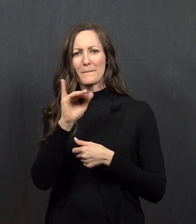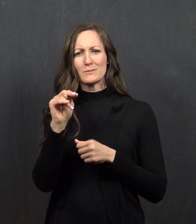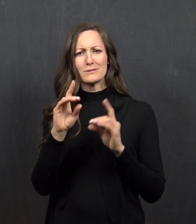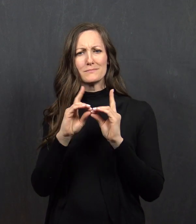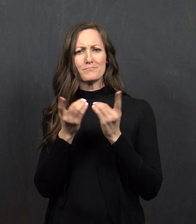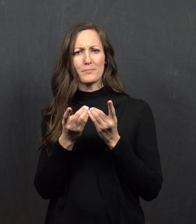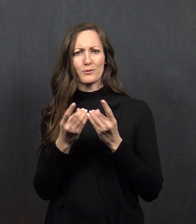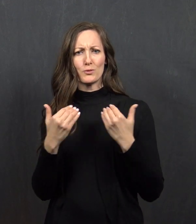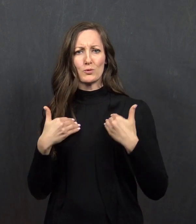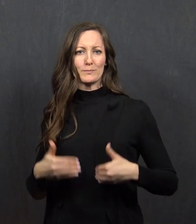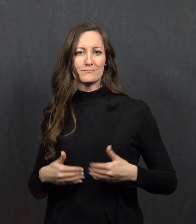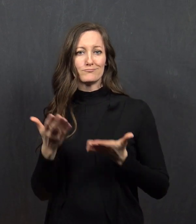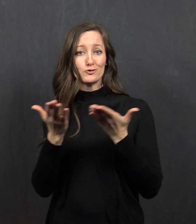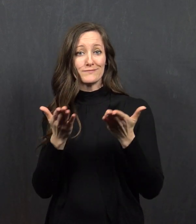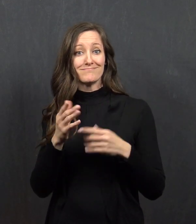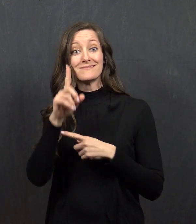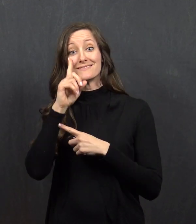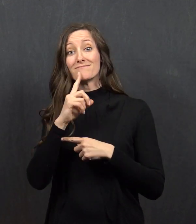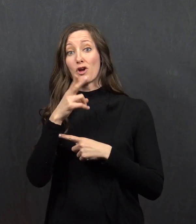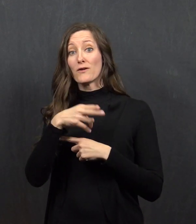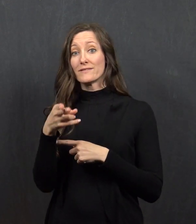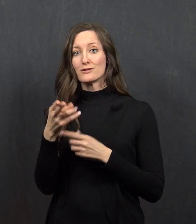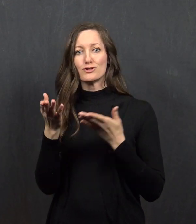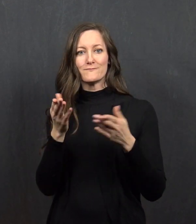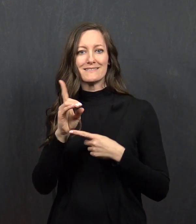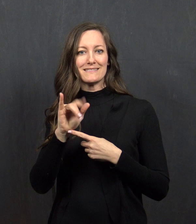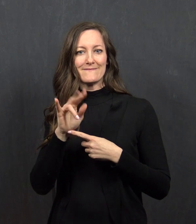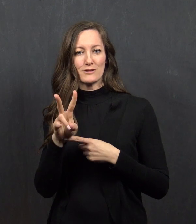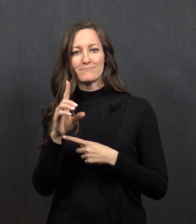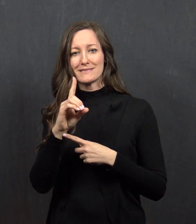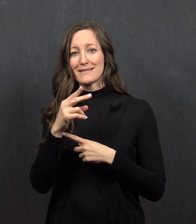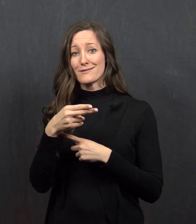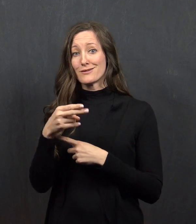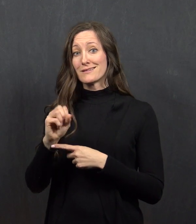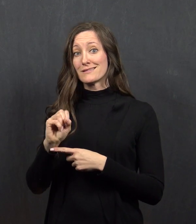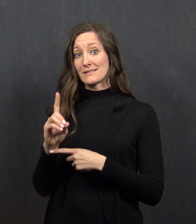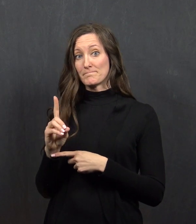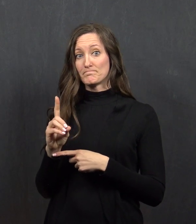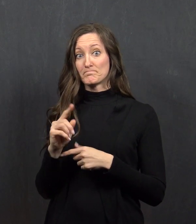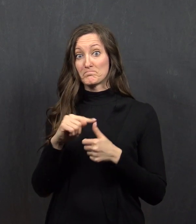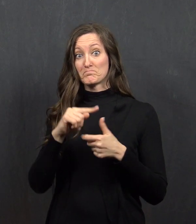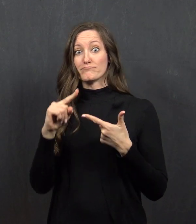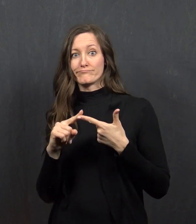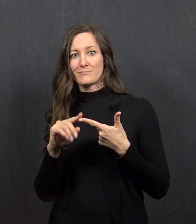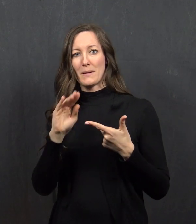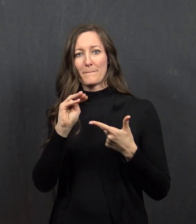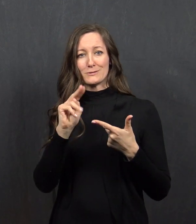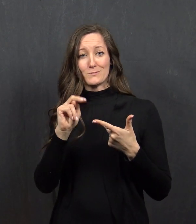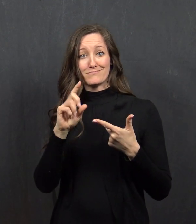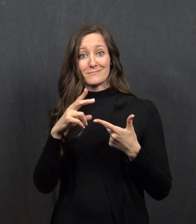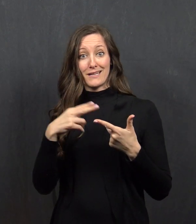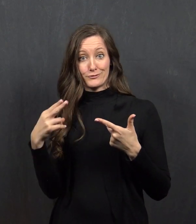MNCDHH and DPS had already been working together on the statewide Text-to-911 rollout along with the